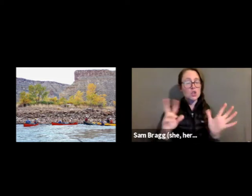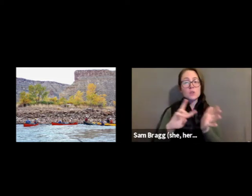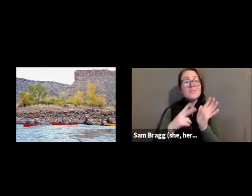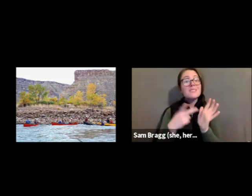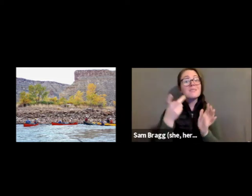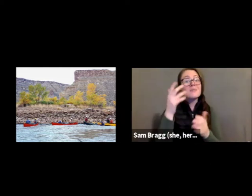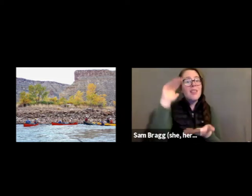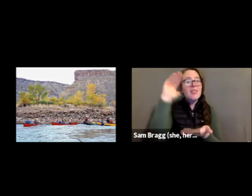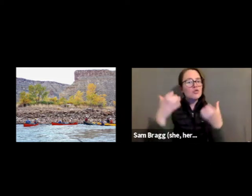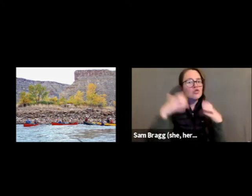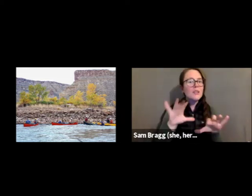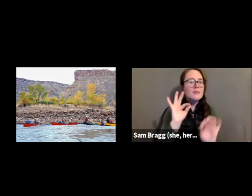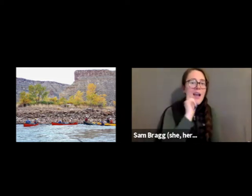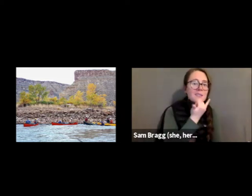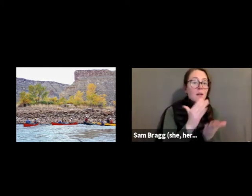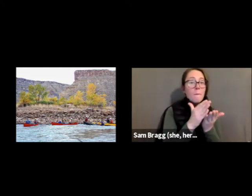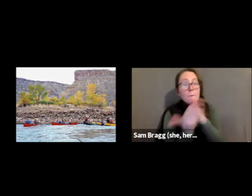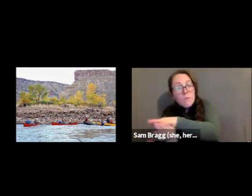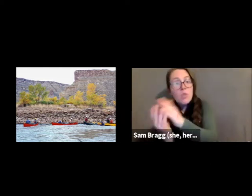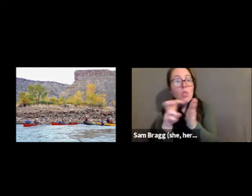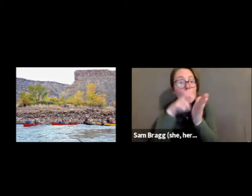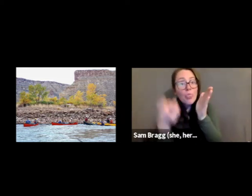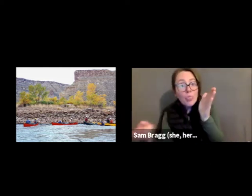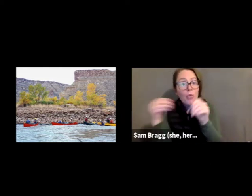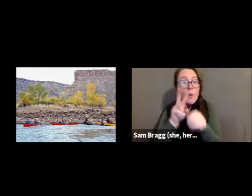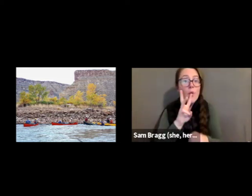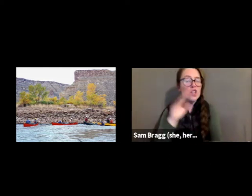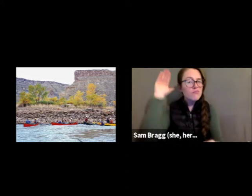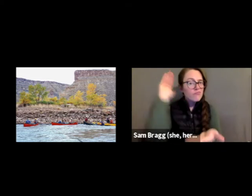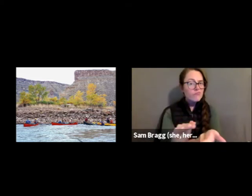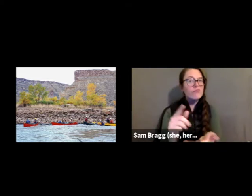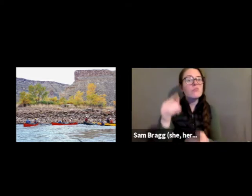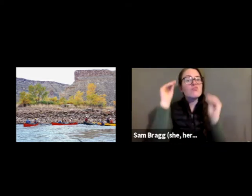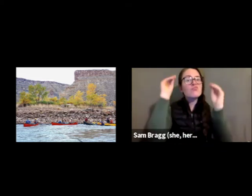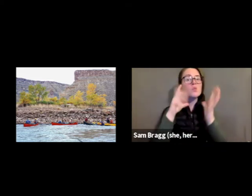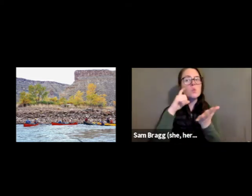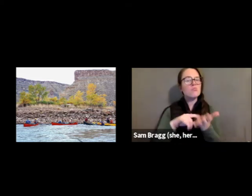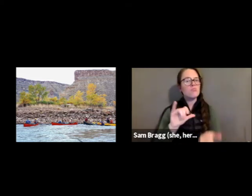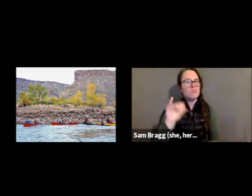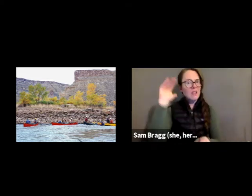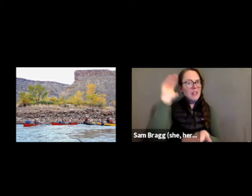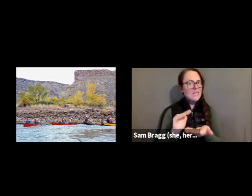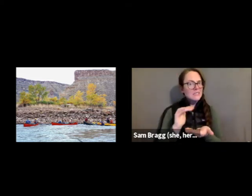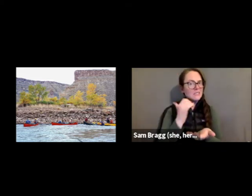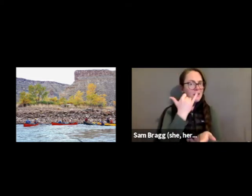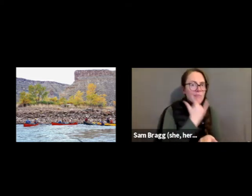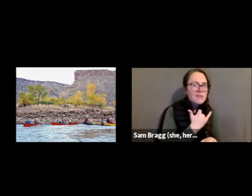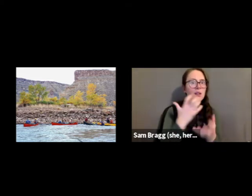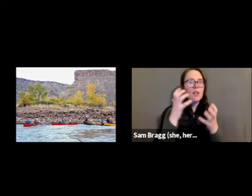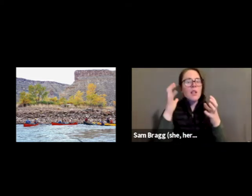could also understand exactly what was being discussed because it was more of a 3D language and we would avoid you know being dumped into the water or hitting something and being overturned